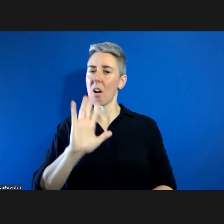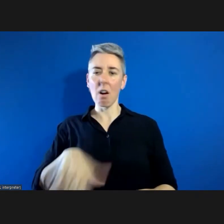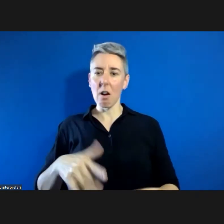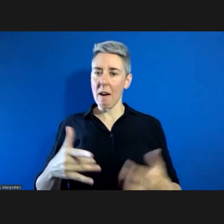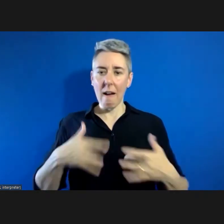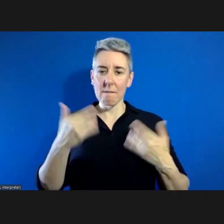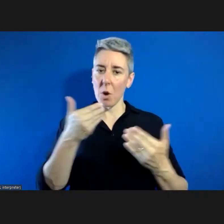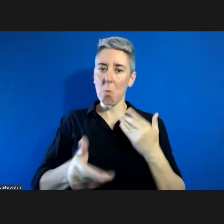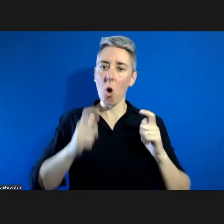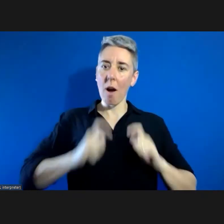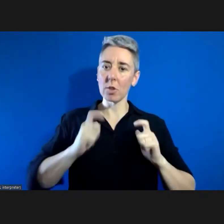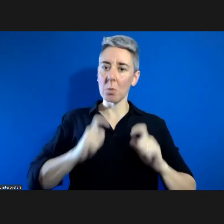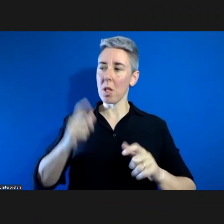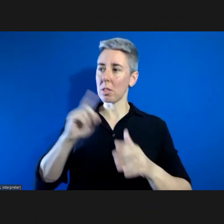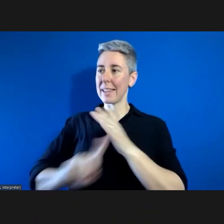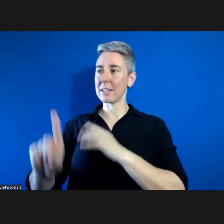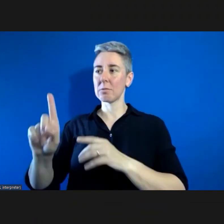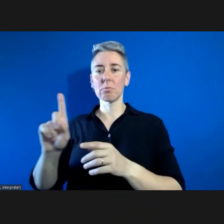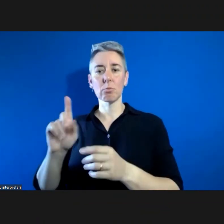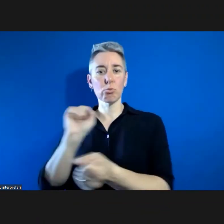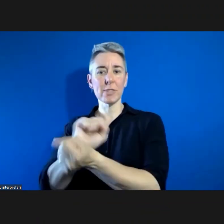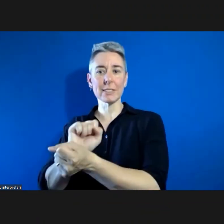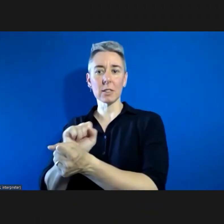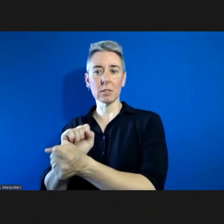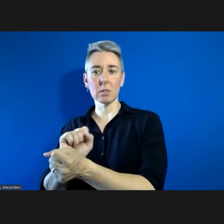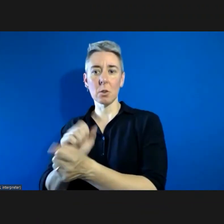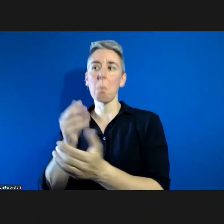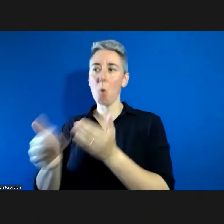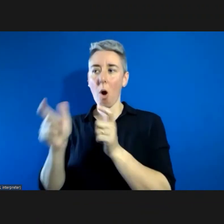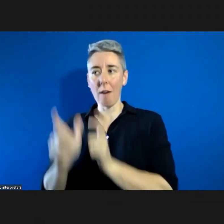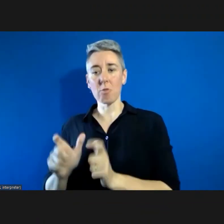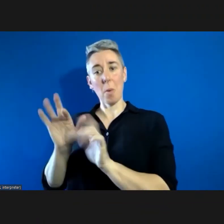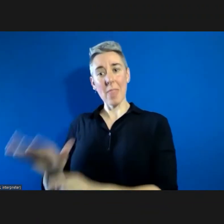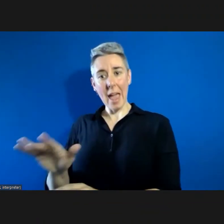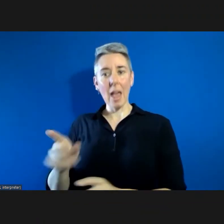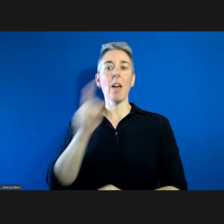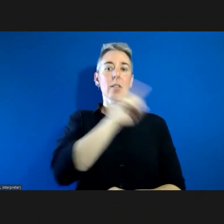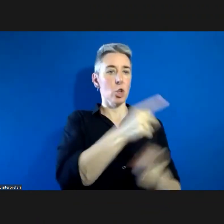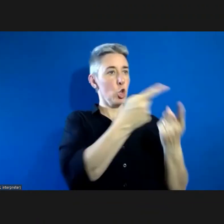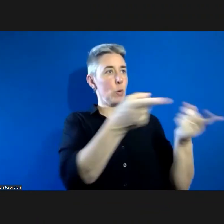than into a university. How damning an indictment of our system is that? Even me,